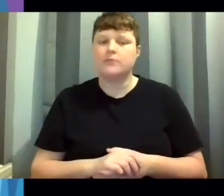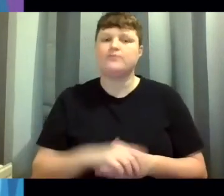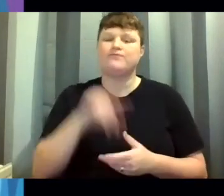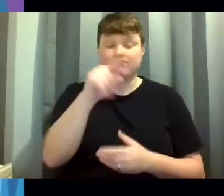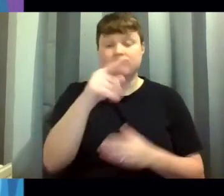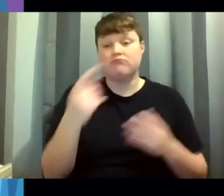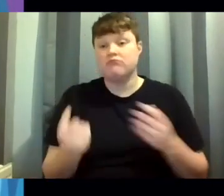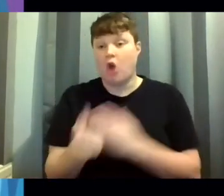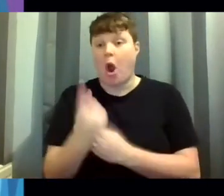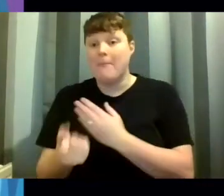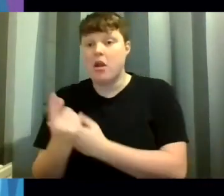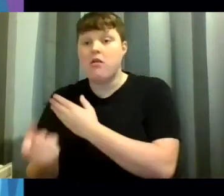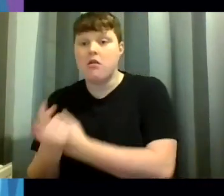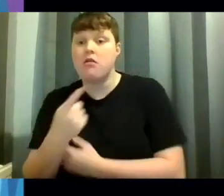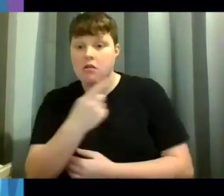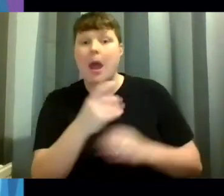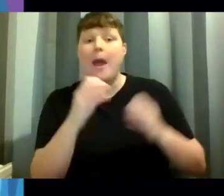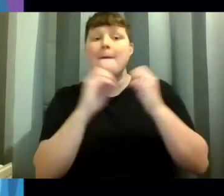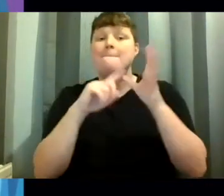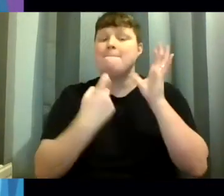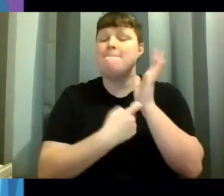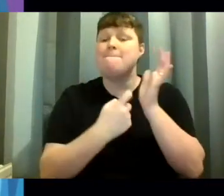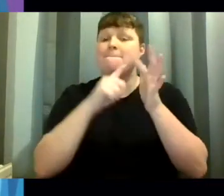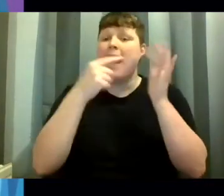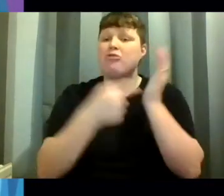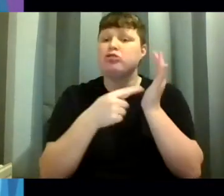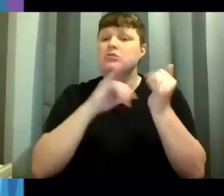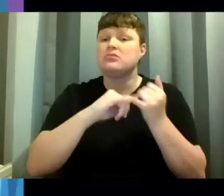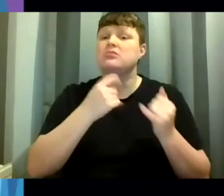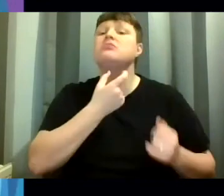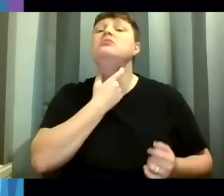called Barrett's oesophagus (which is essentially an inflamed oesophagus)